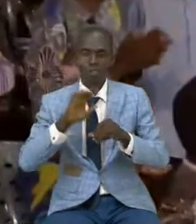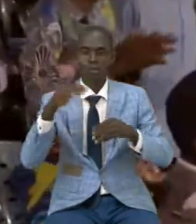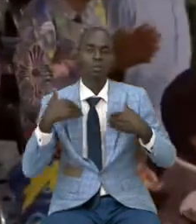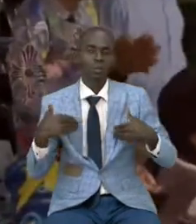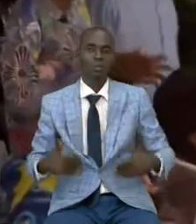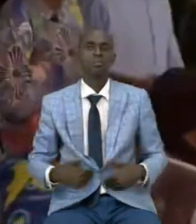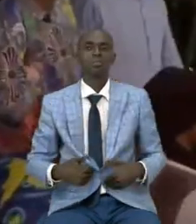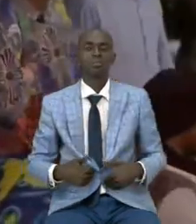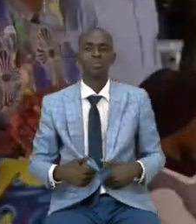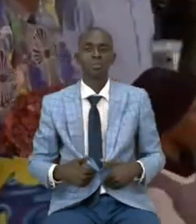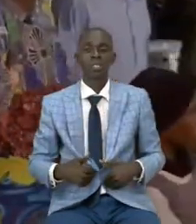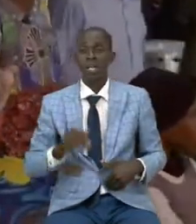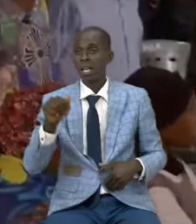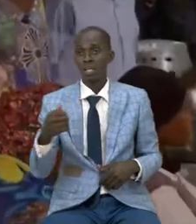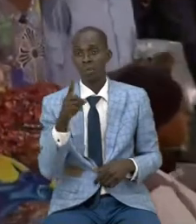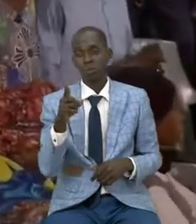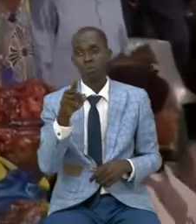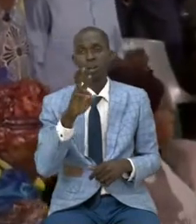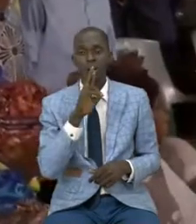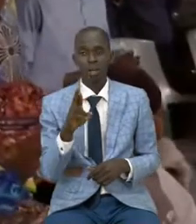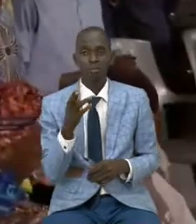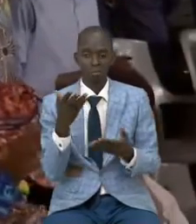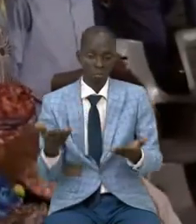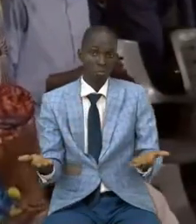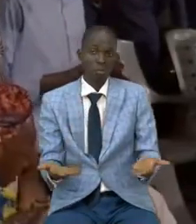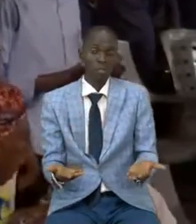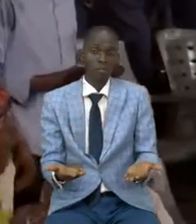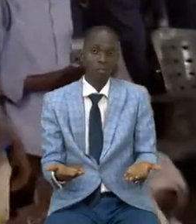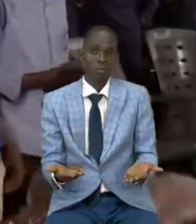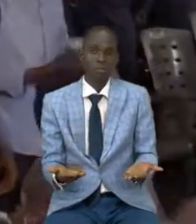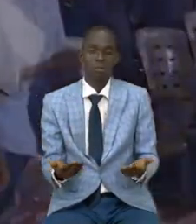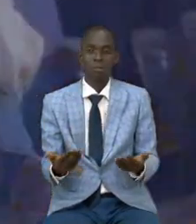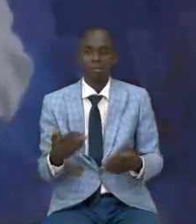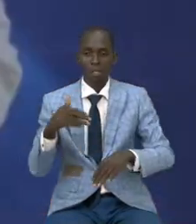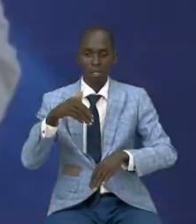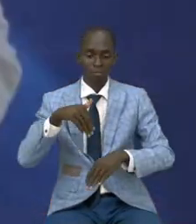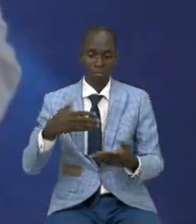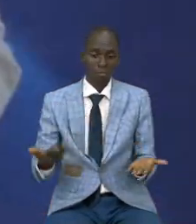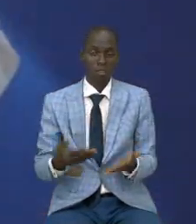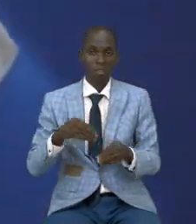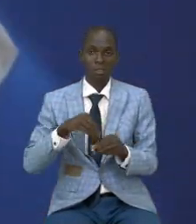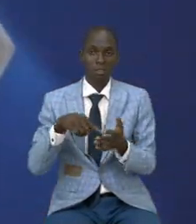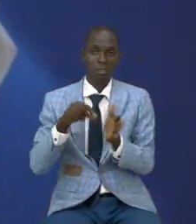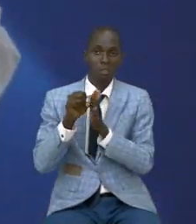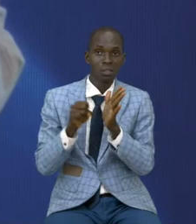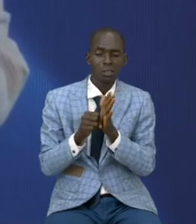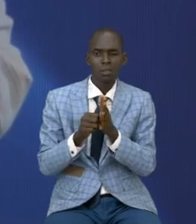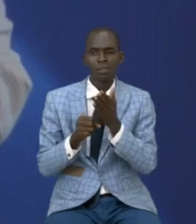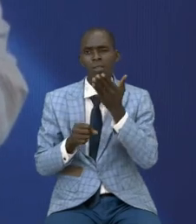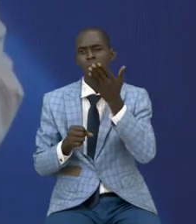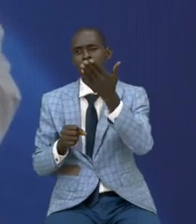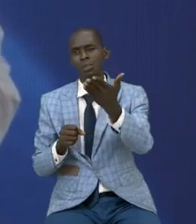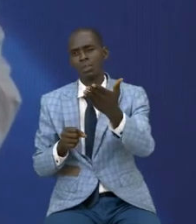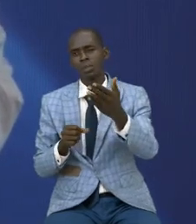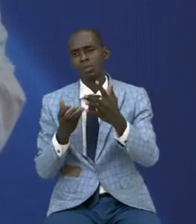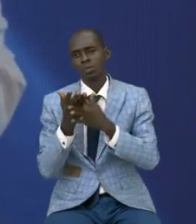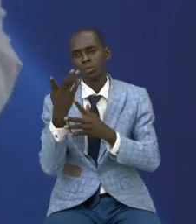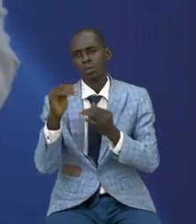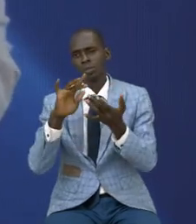anywhere you are now here alpha location there online healing